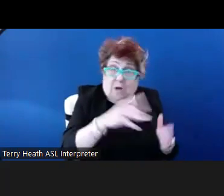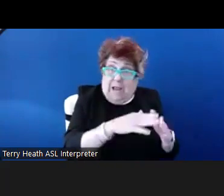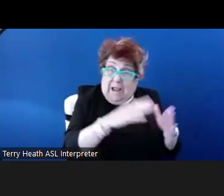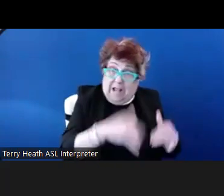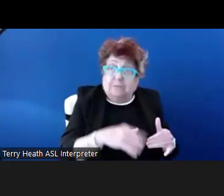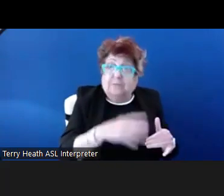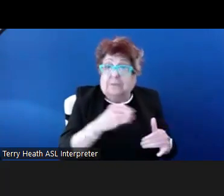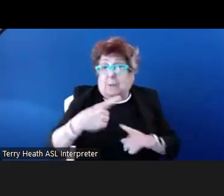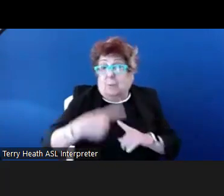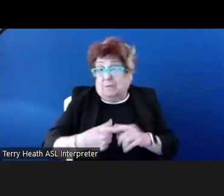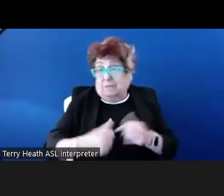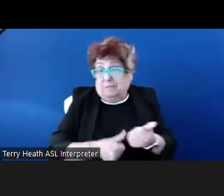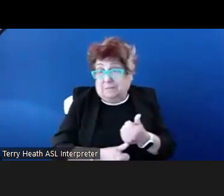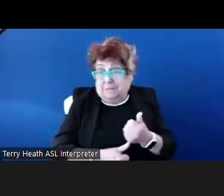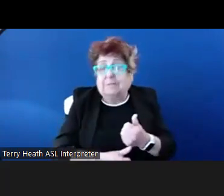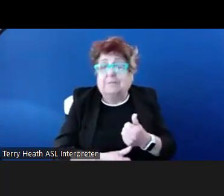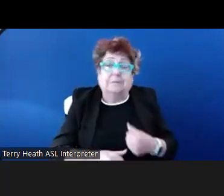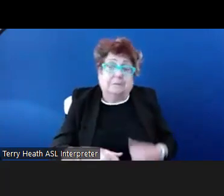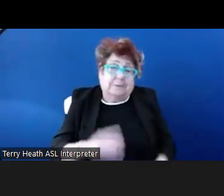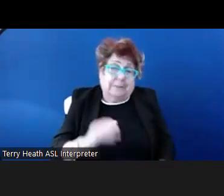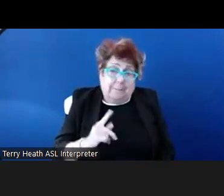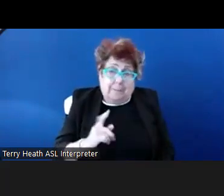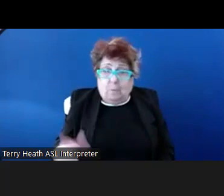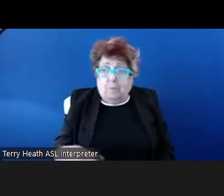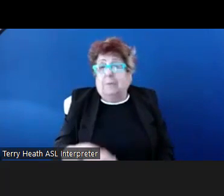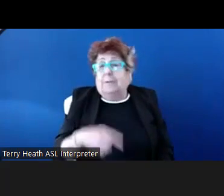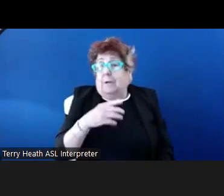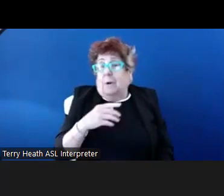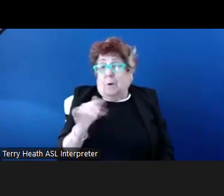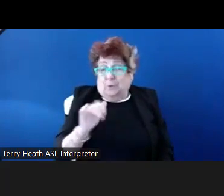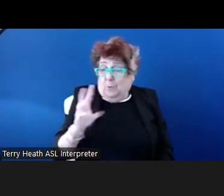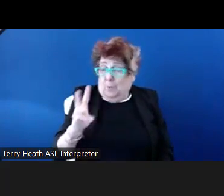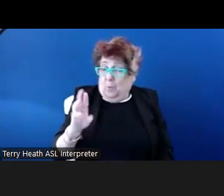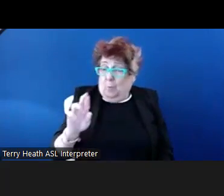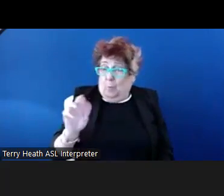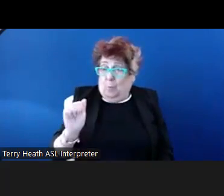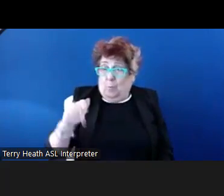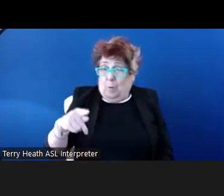as well as the resources to pay for both wraparound supportive services. Really I think we